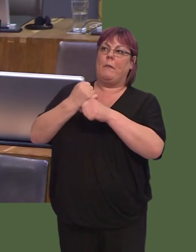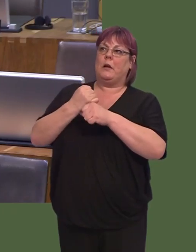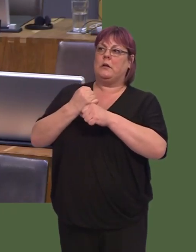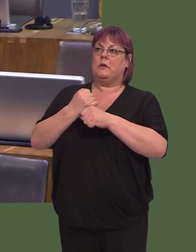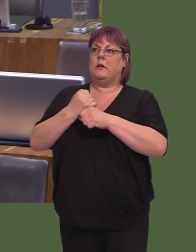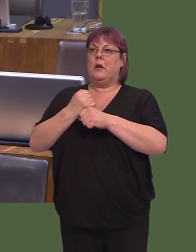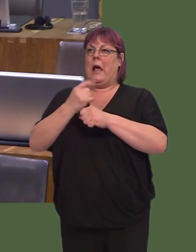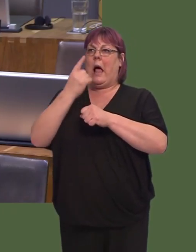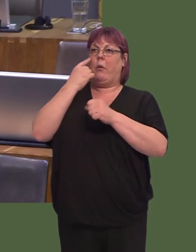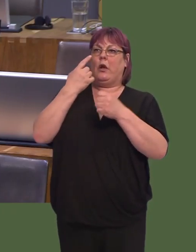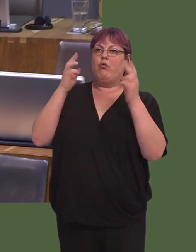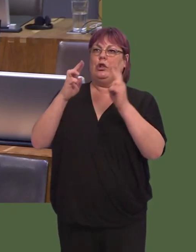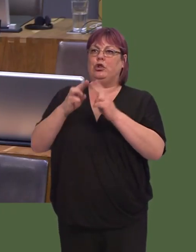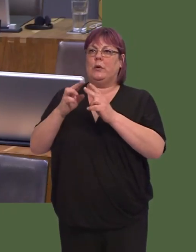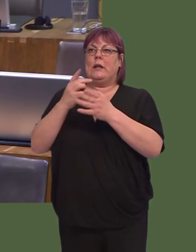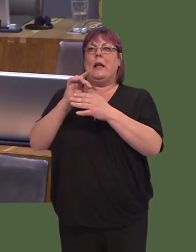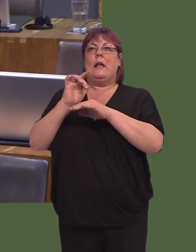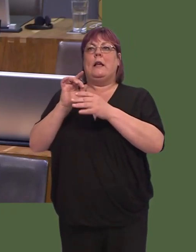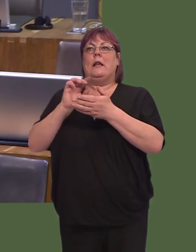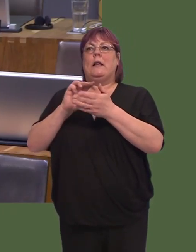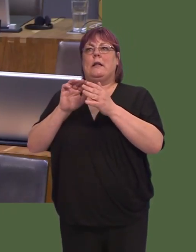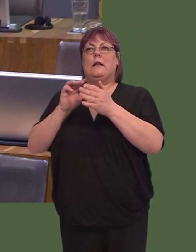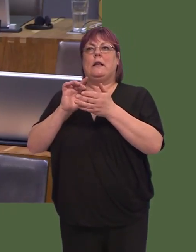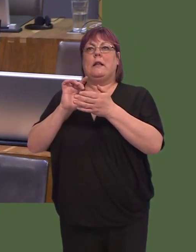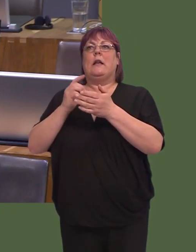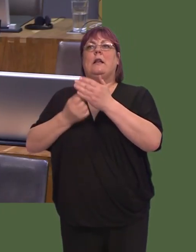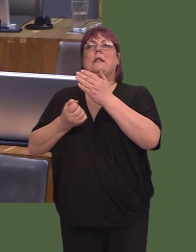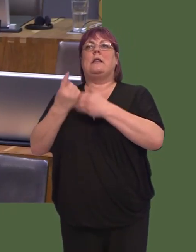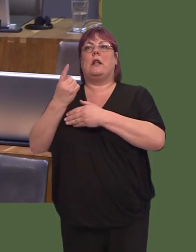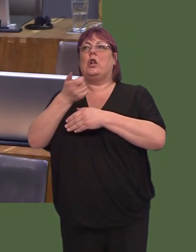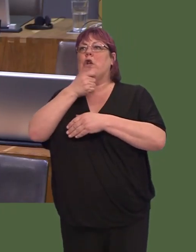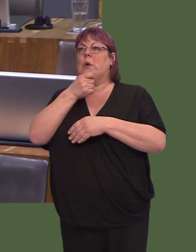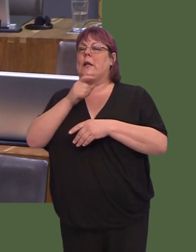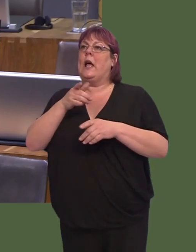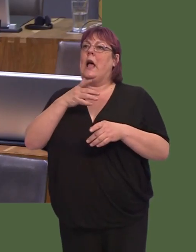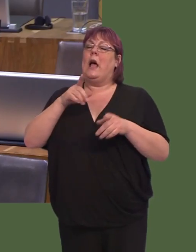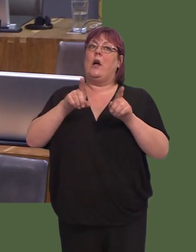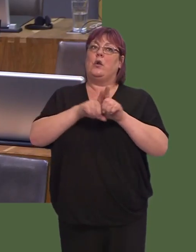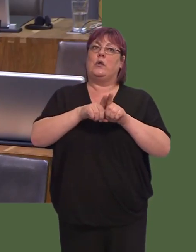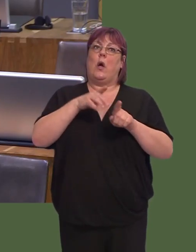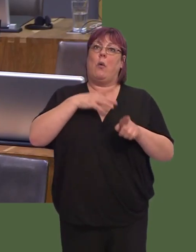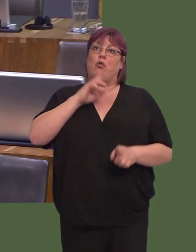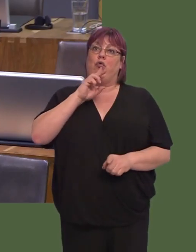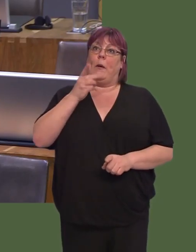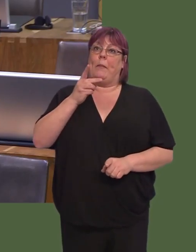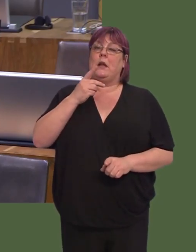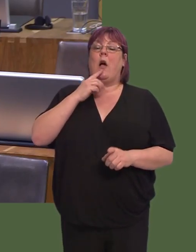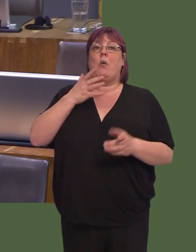And, if the Llywydd will indulge me for one minute, I will repeat something I've already said in this Chamber, which is that I would thoroughly encourage everybody to be using